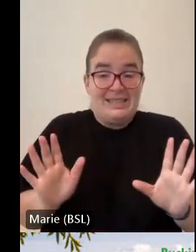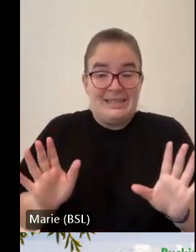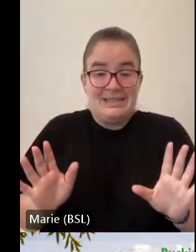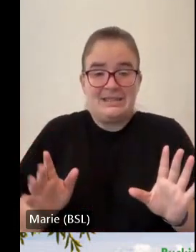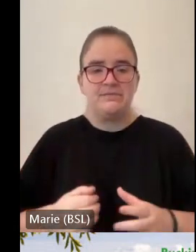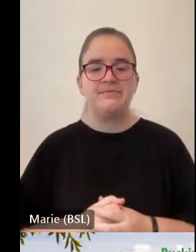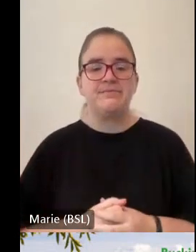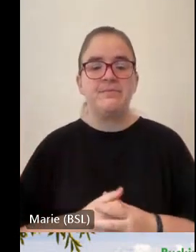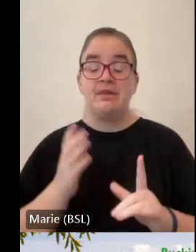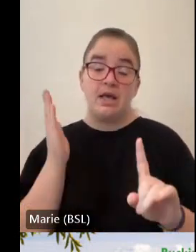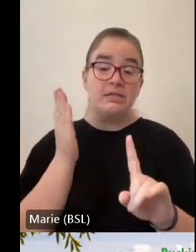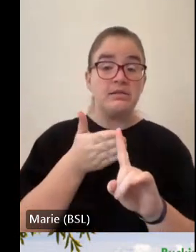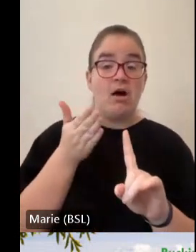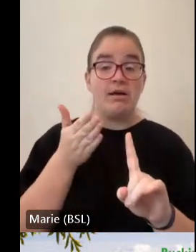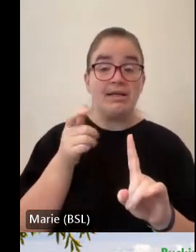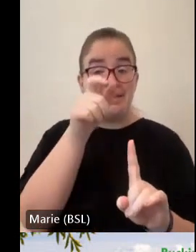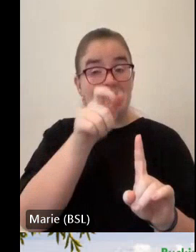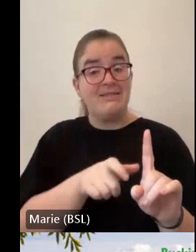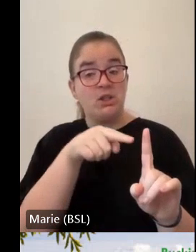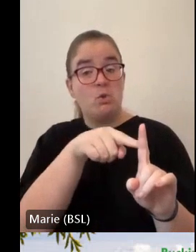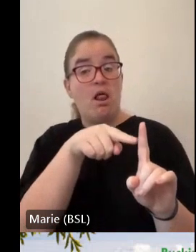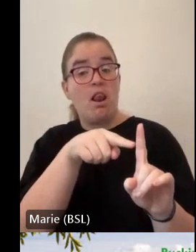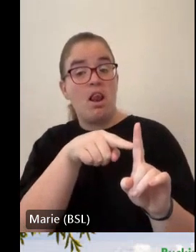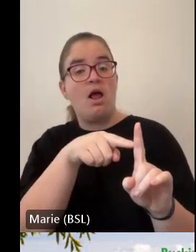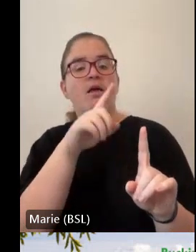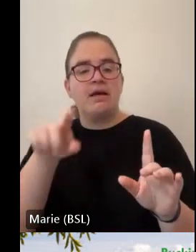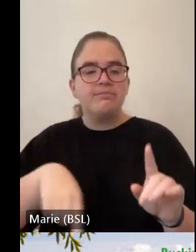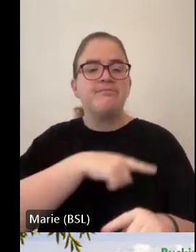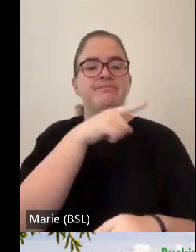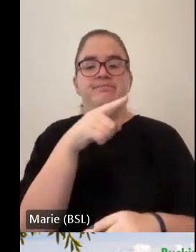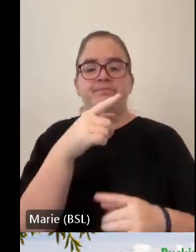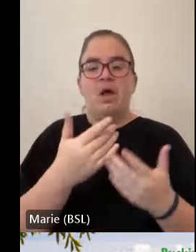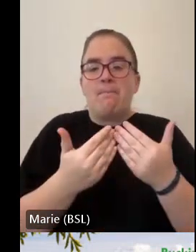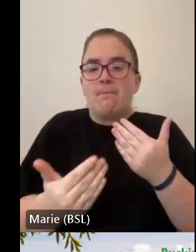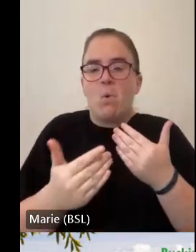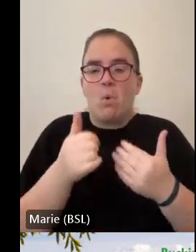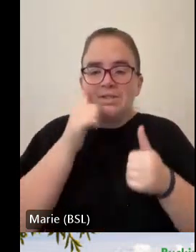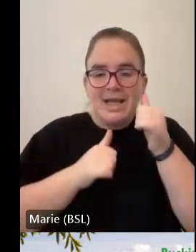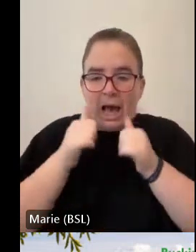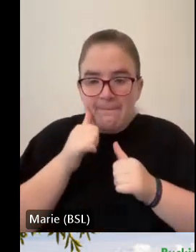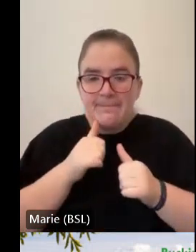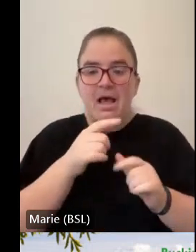Umm, they target the individual. They then get more scams. They respond etcetera.